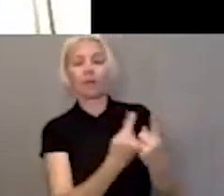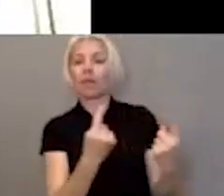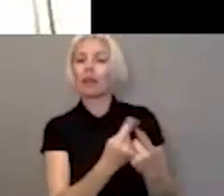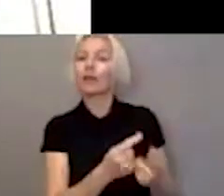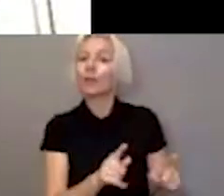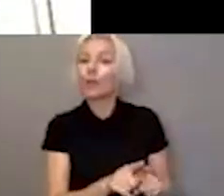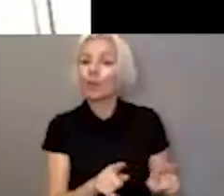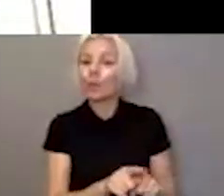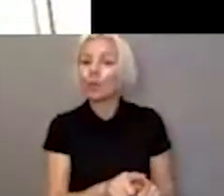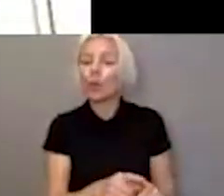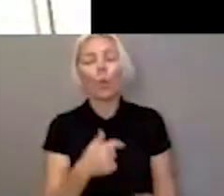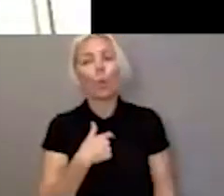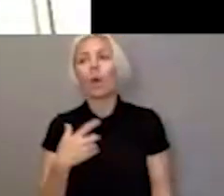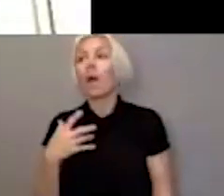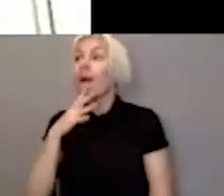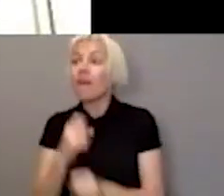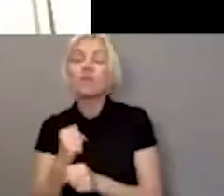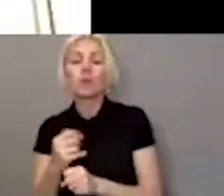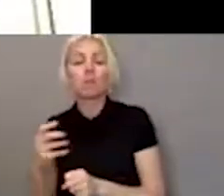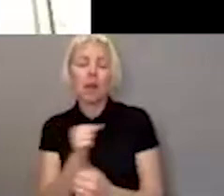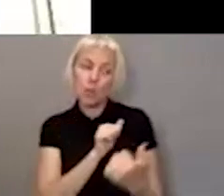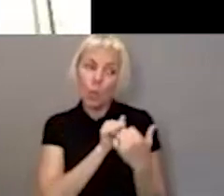Aboriginal communities. They are the voices. They best know what is happening for their